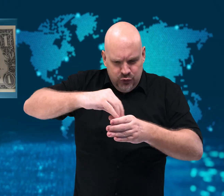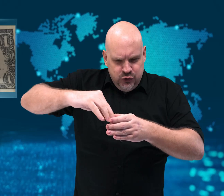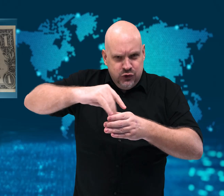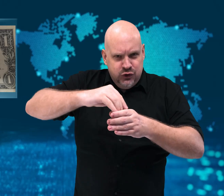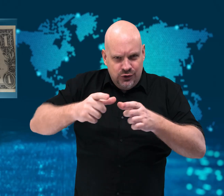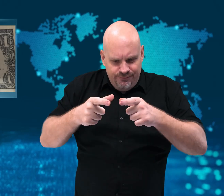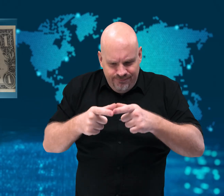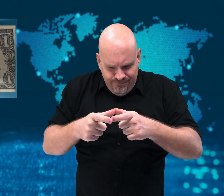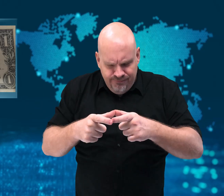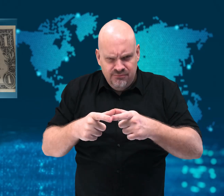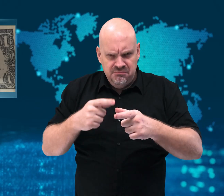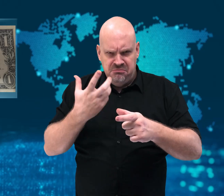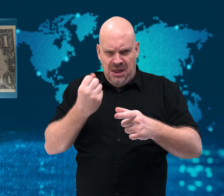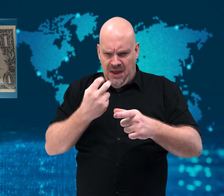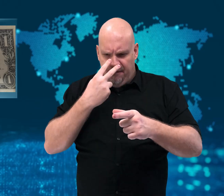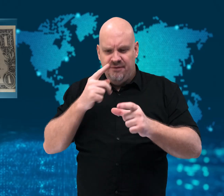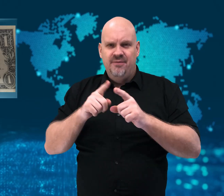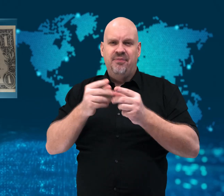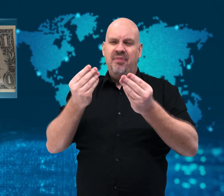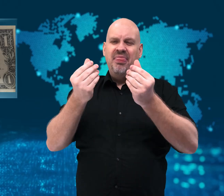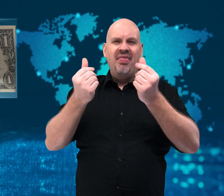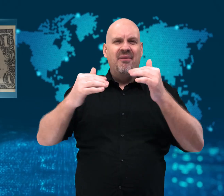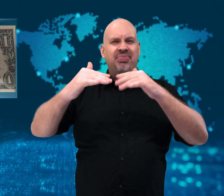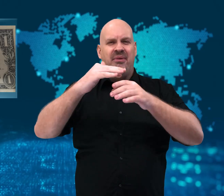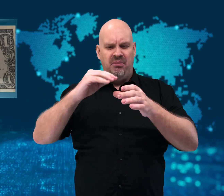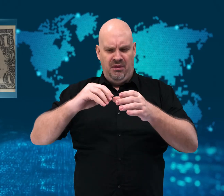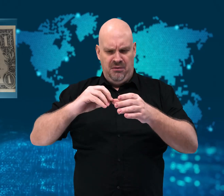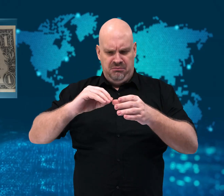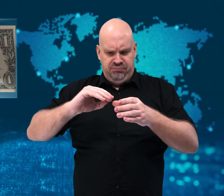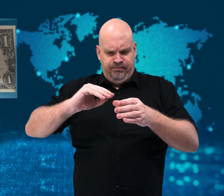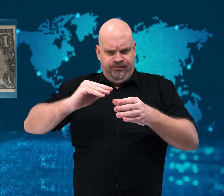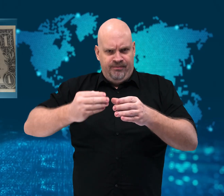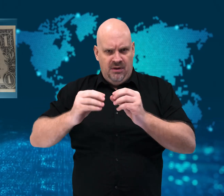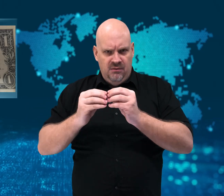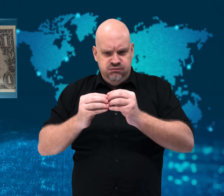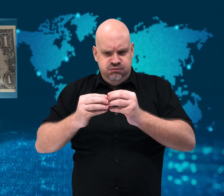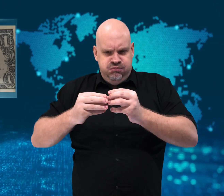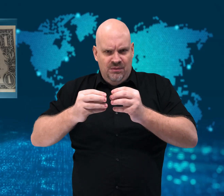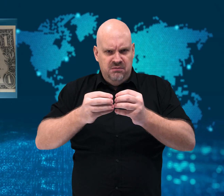up debris placed in their petri dishes.